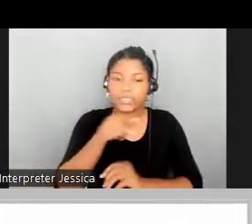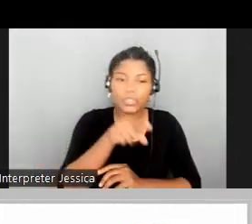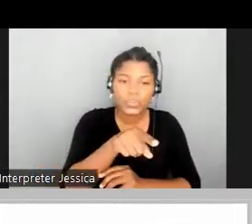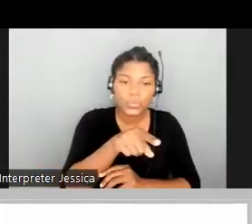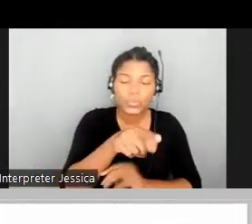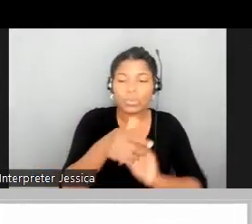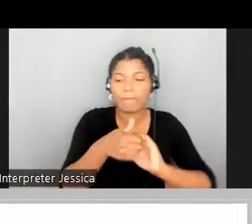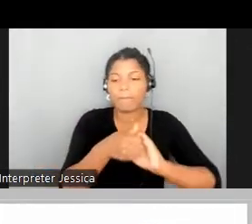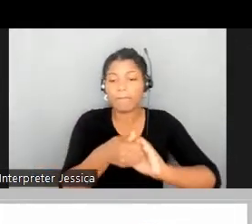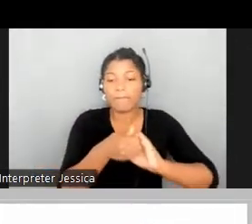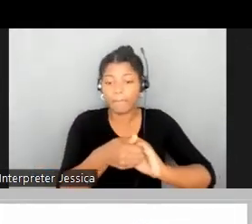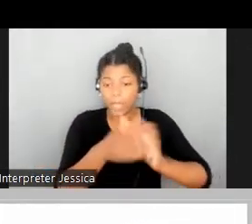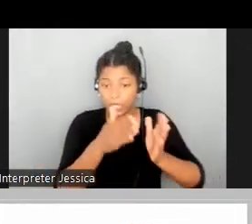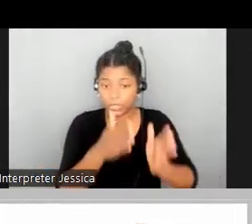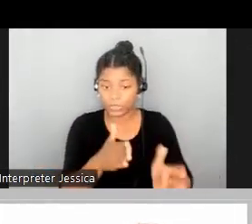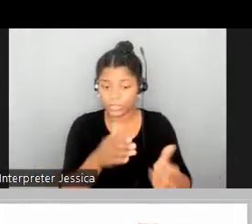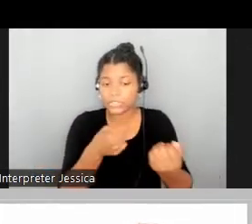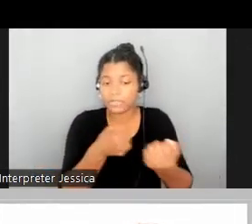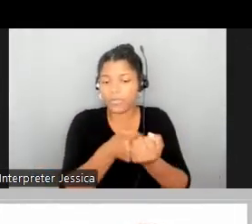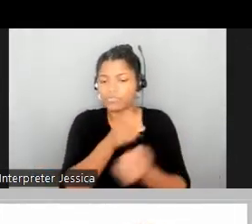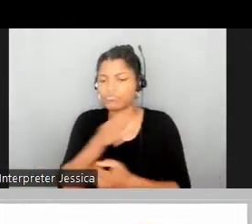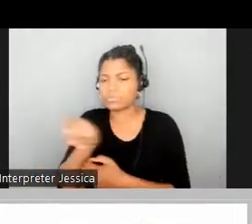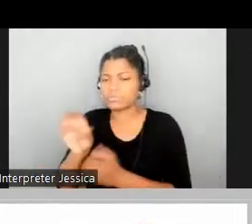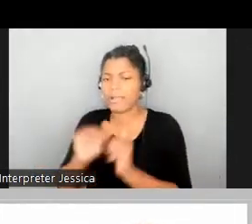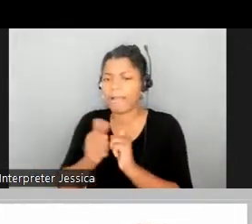support transitions?